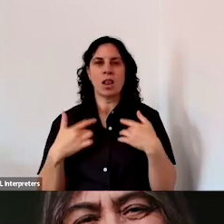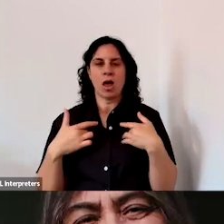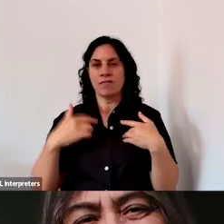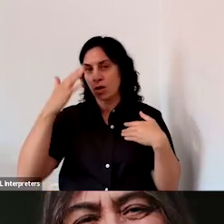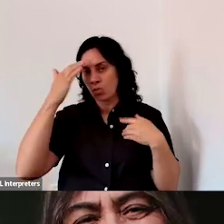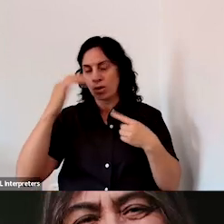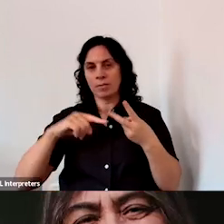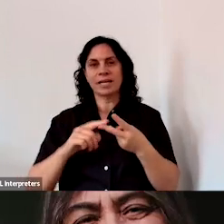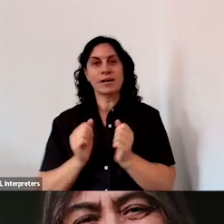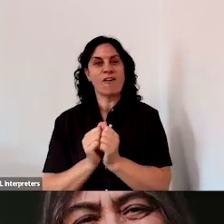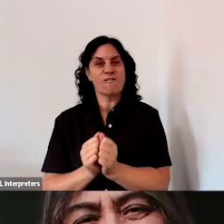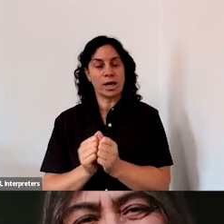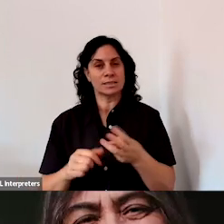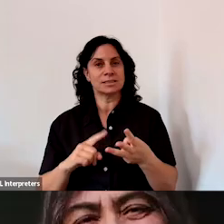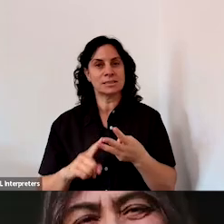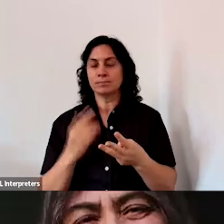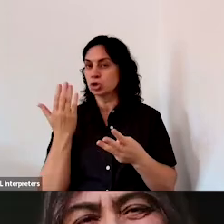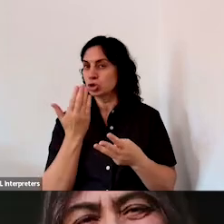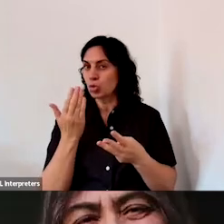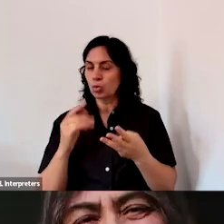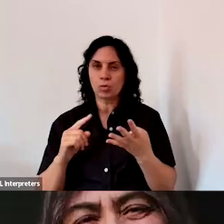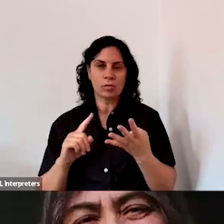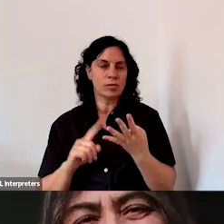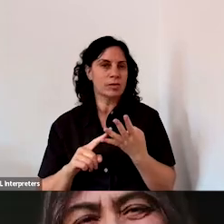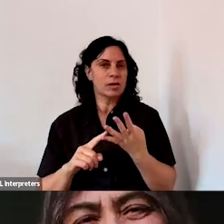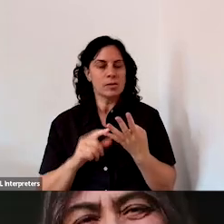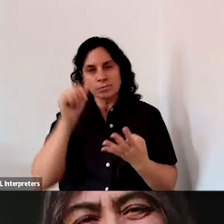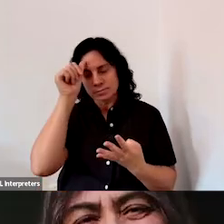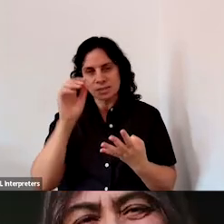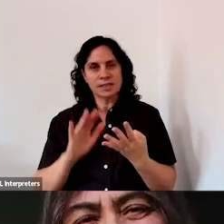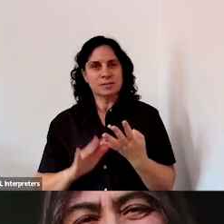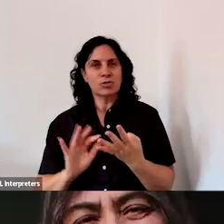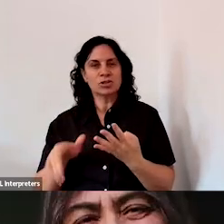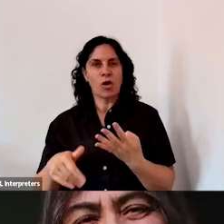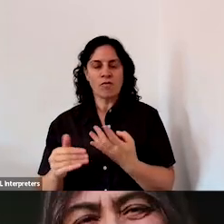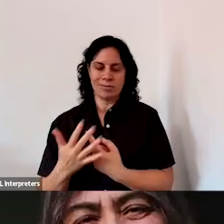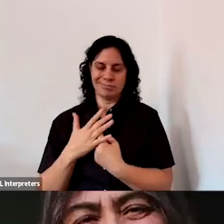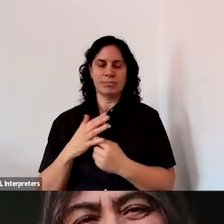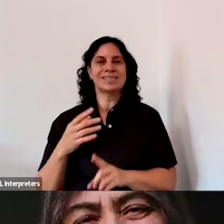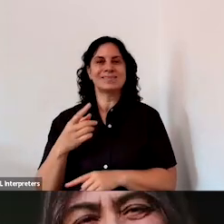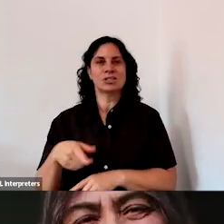If friendships, their school environments and experiences of discrimination, among many other experiences.